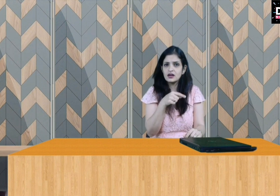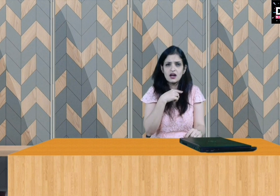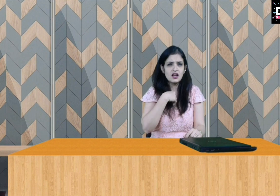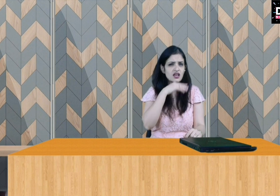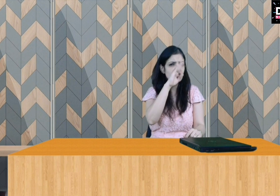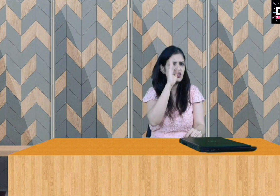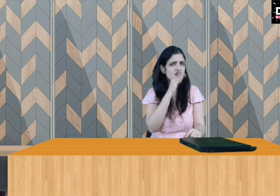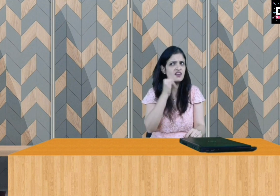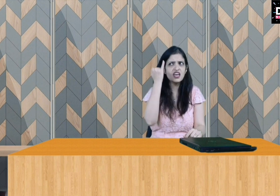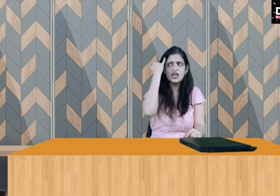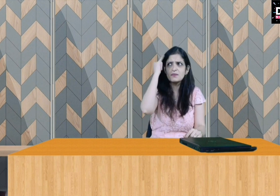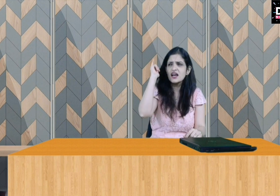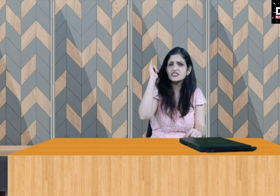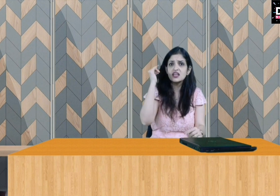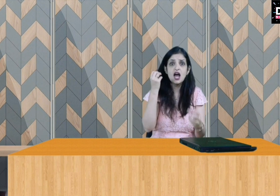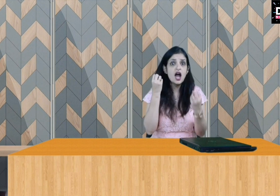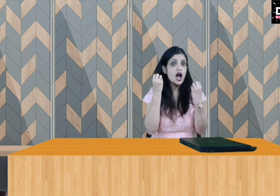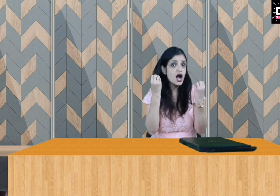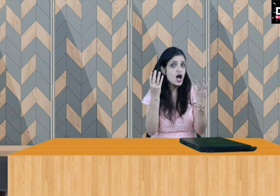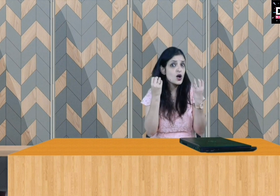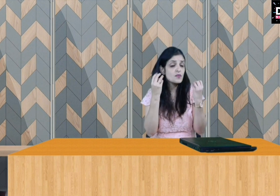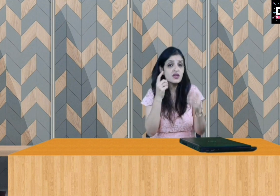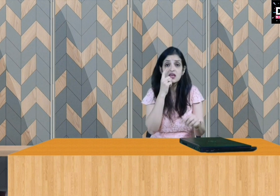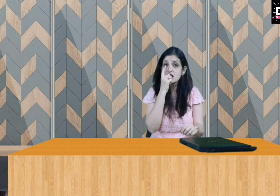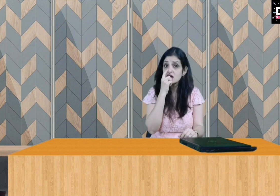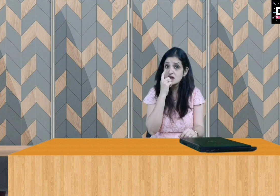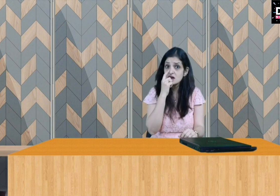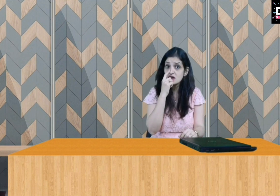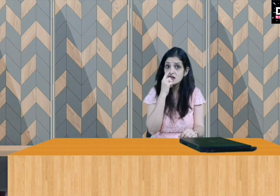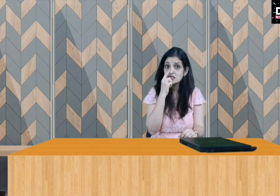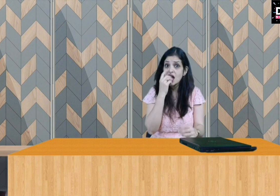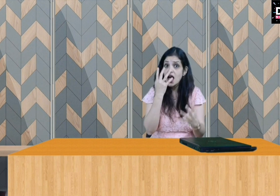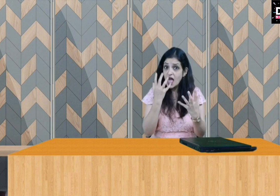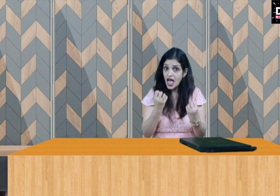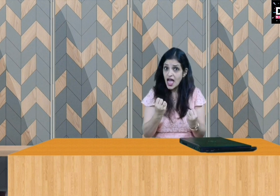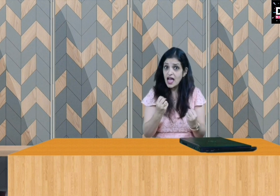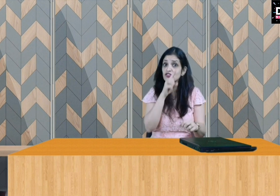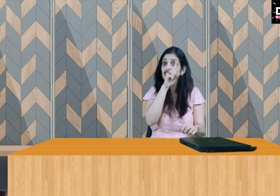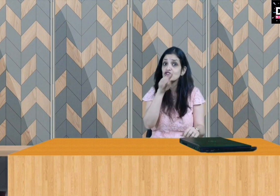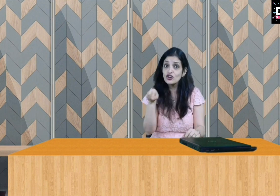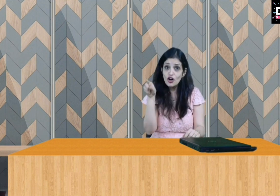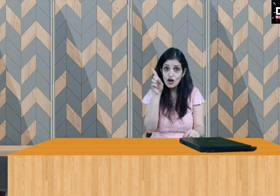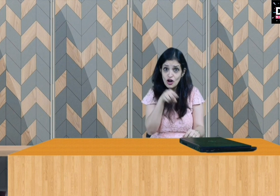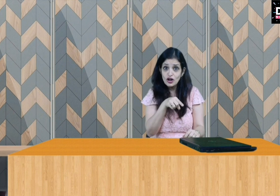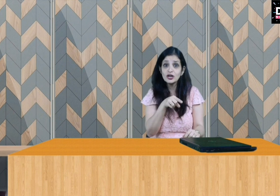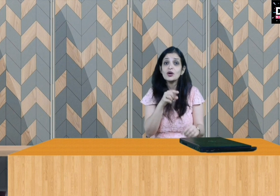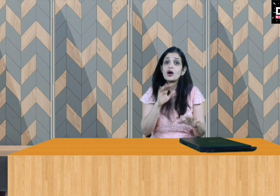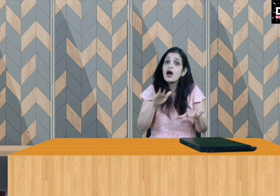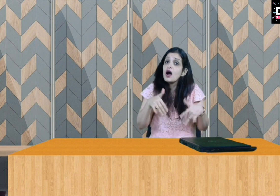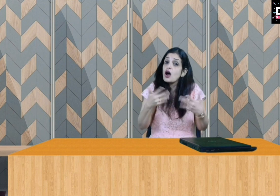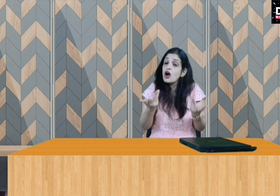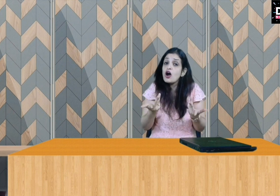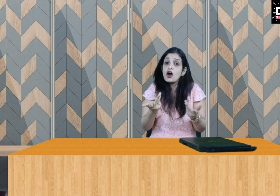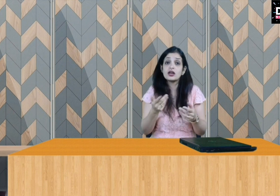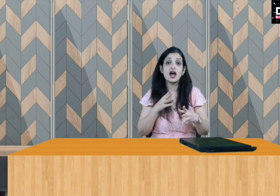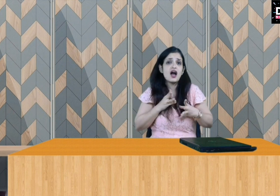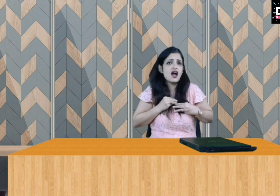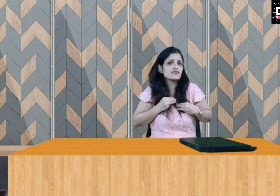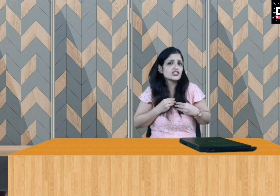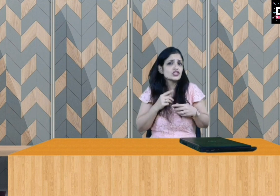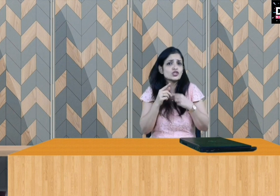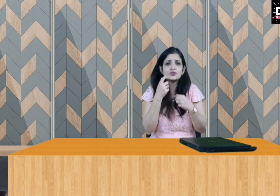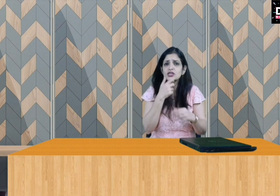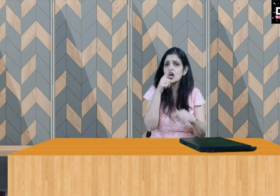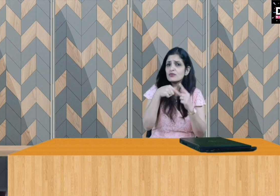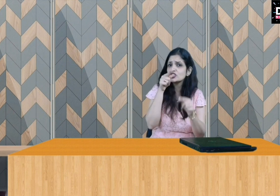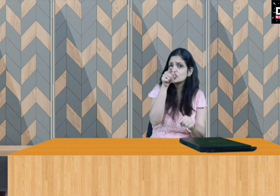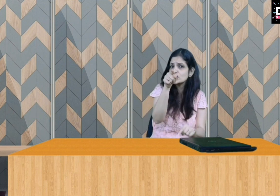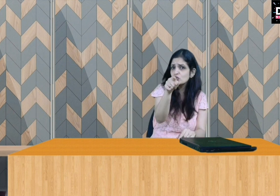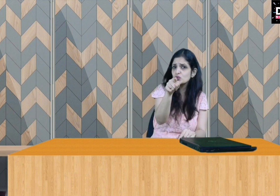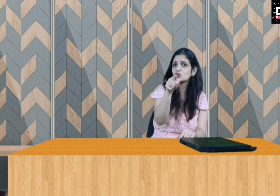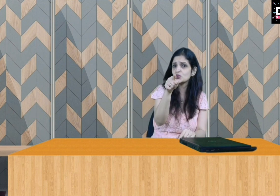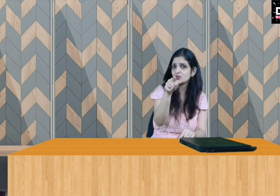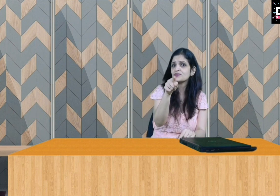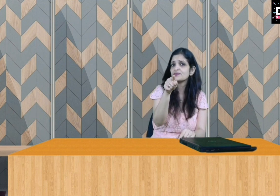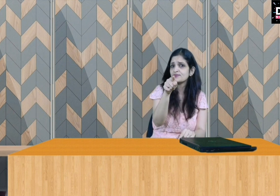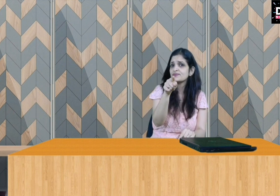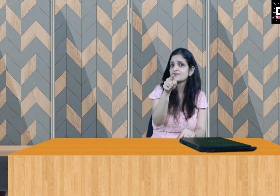I never imagine how many girls who have been wronged or afraid to speak about themselves